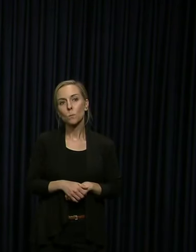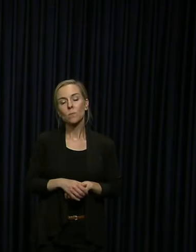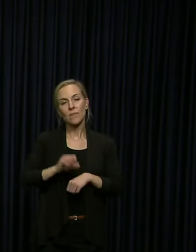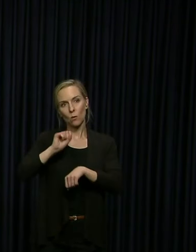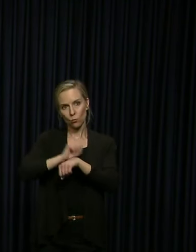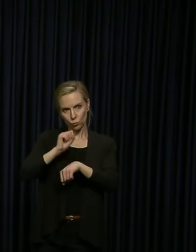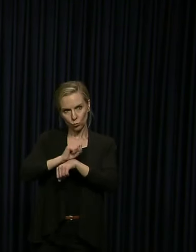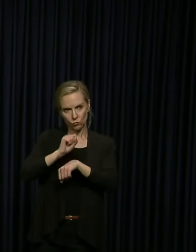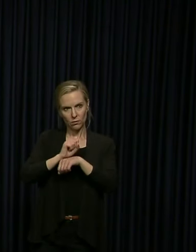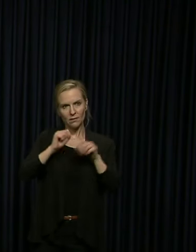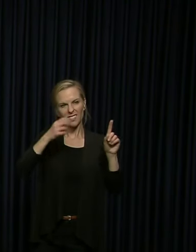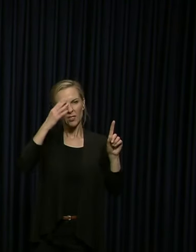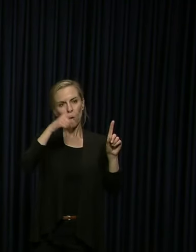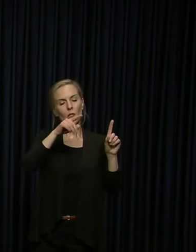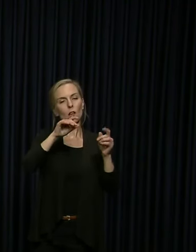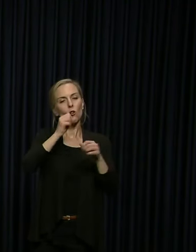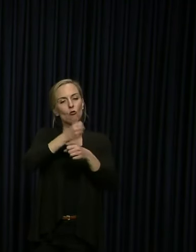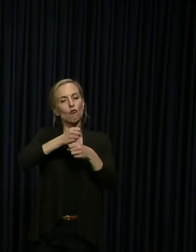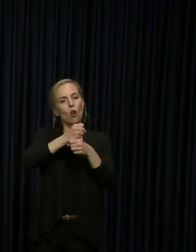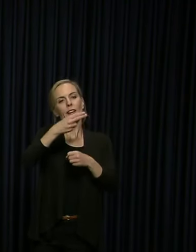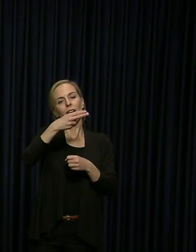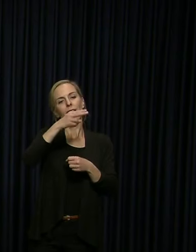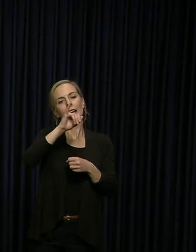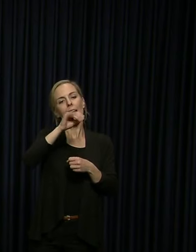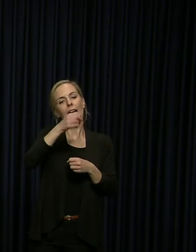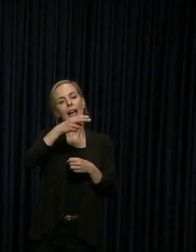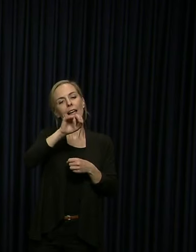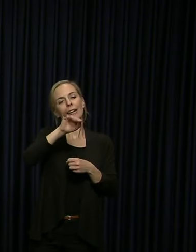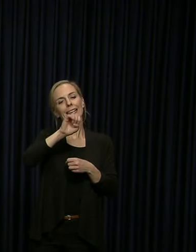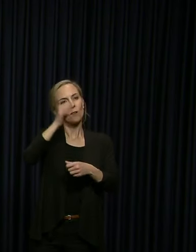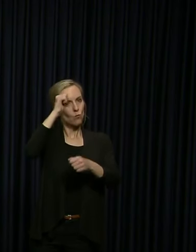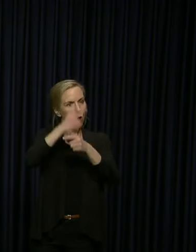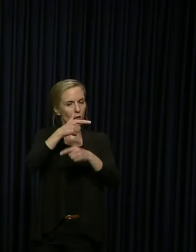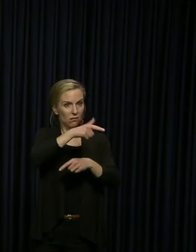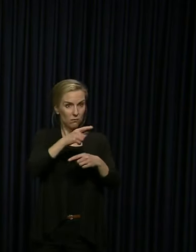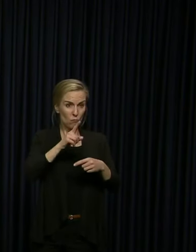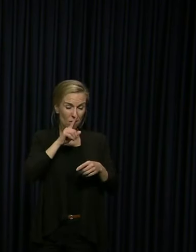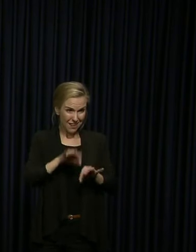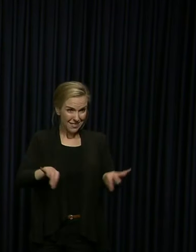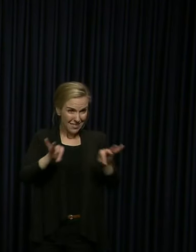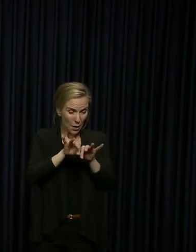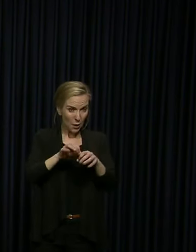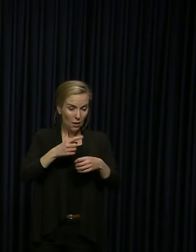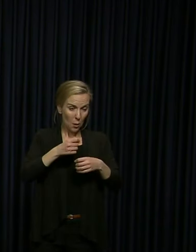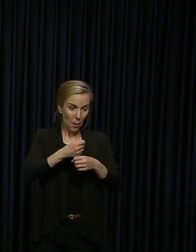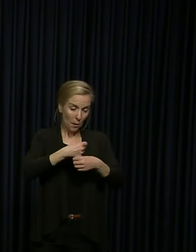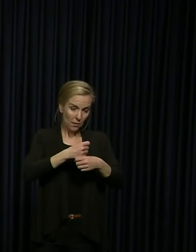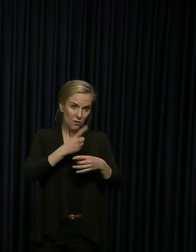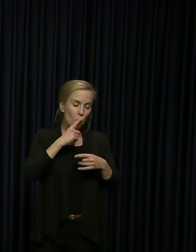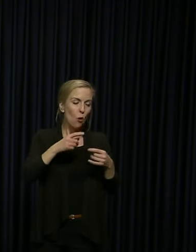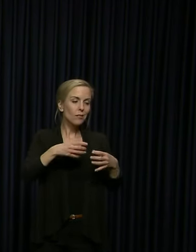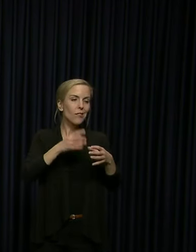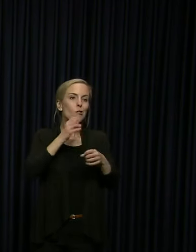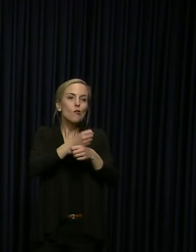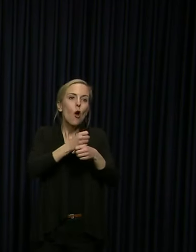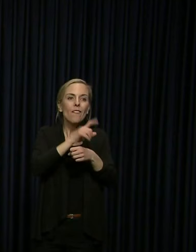THE QUESTION IS HOW TRANSPARENT SHOULD SCHOOL DISTRICTS BE WITH PARENTS OR